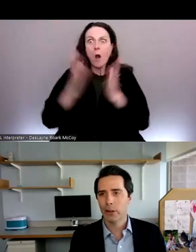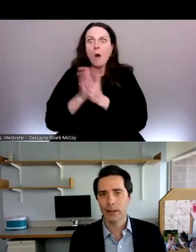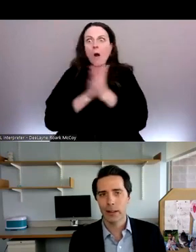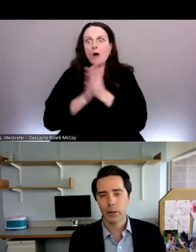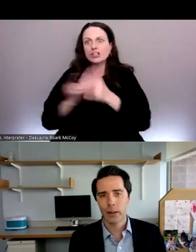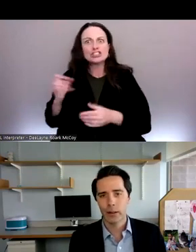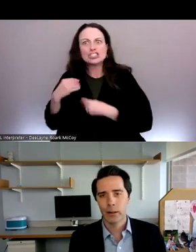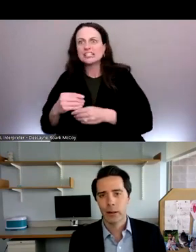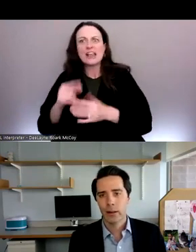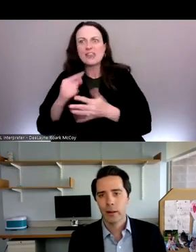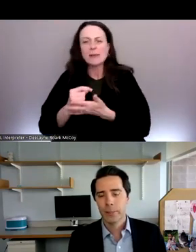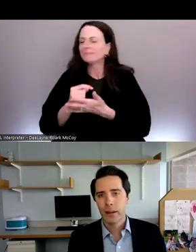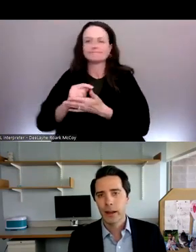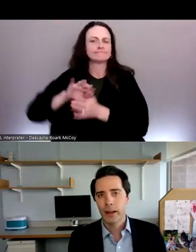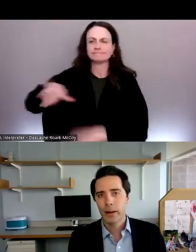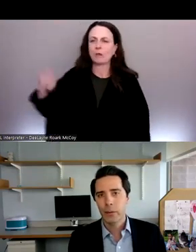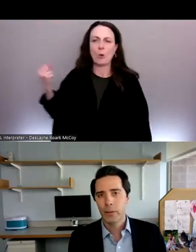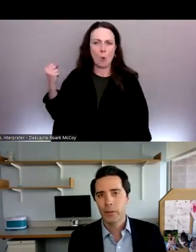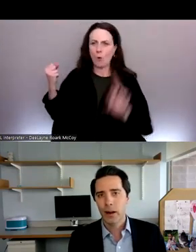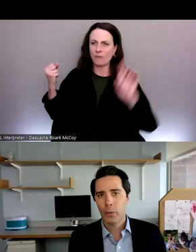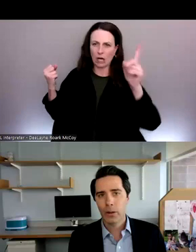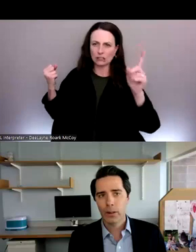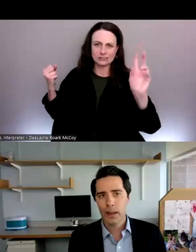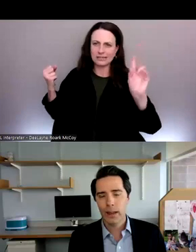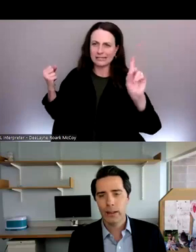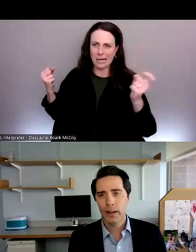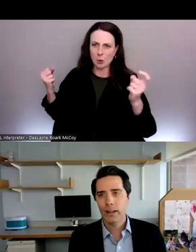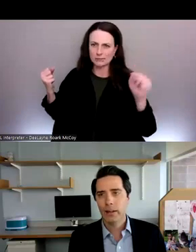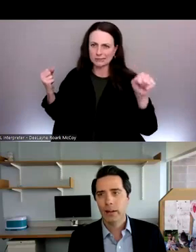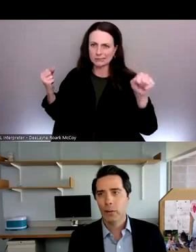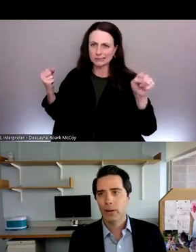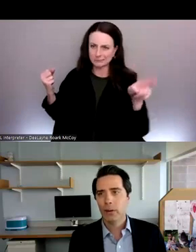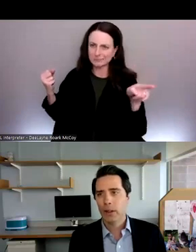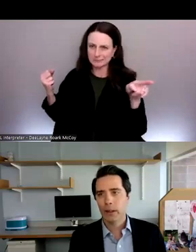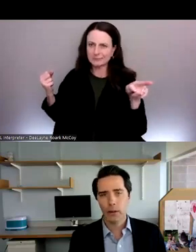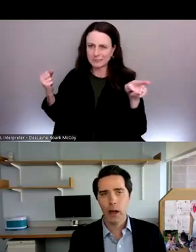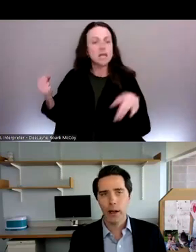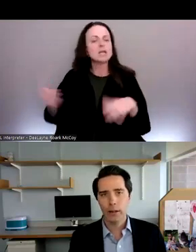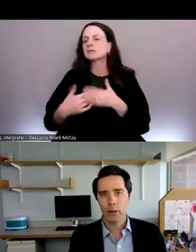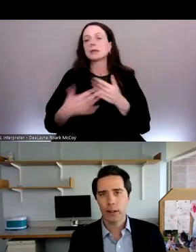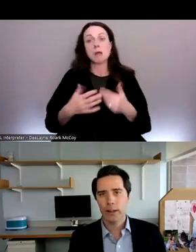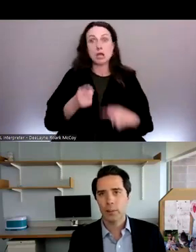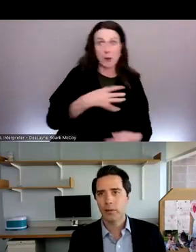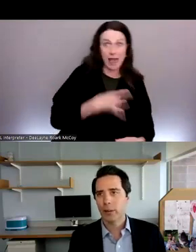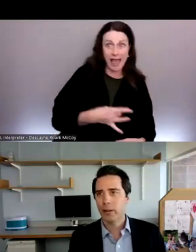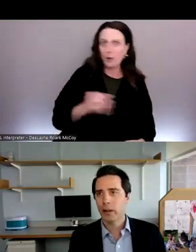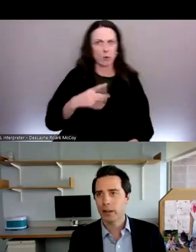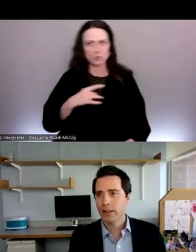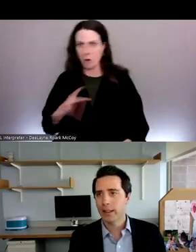genetic diagnosis and I I will say that whether you like